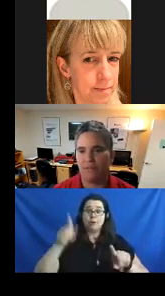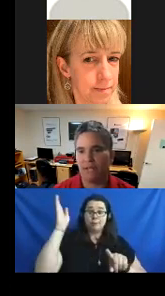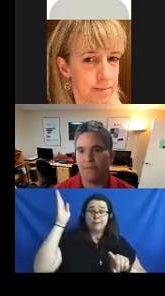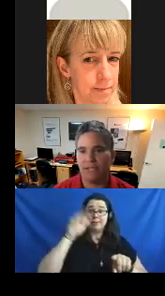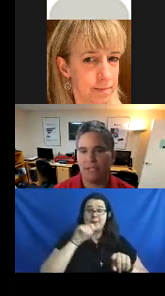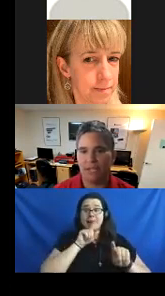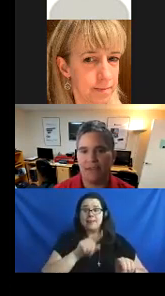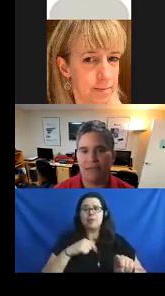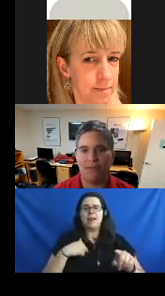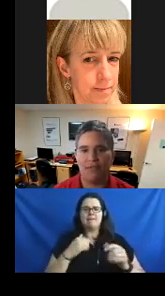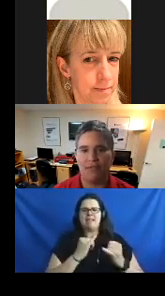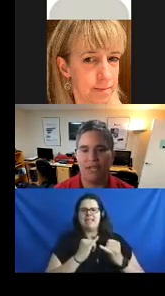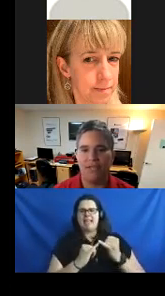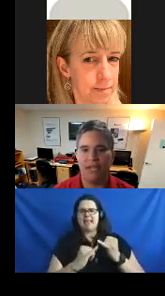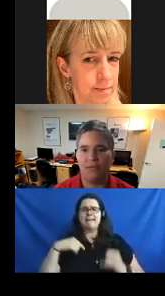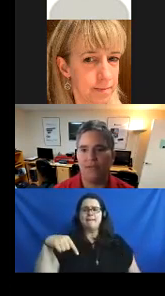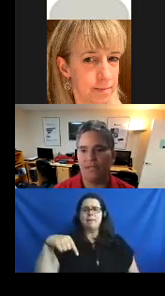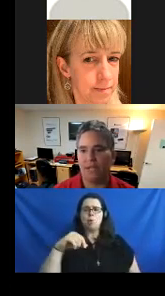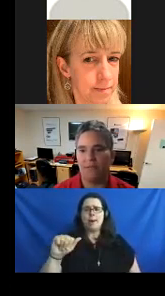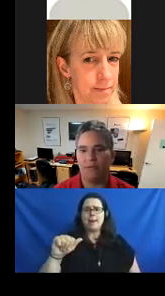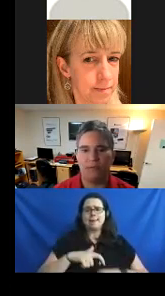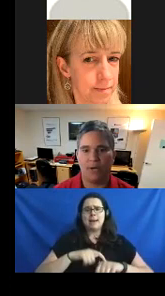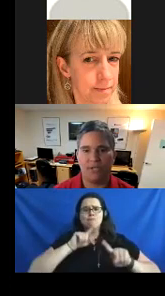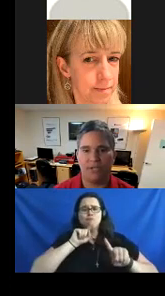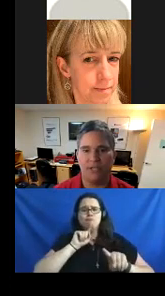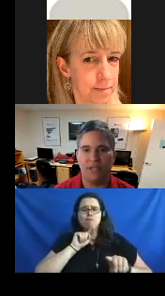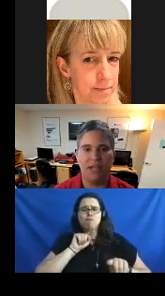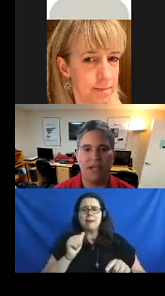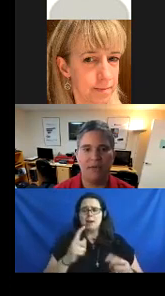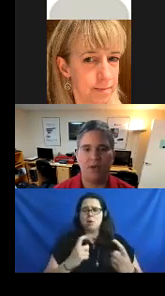TIME SET ASIDE AFTERWARDS THAT WE WILL HAVE TIME FOR QUESTIONS.